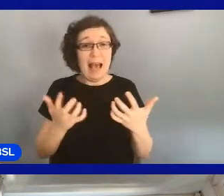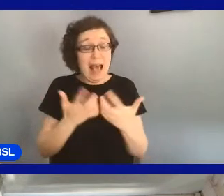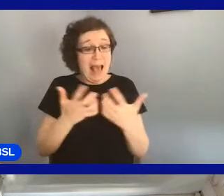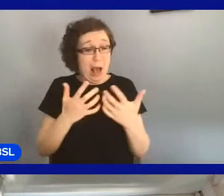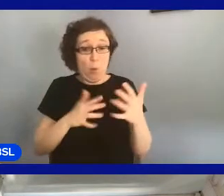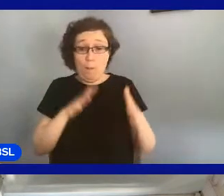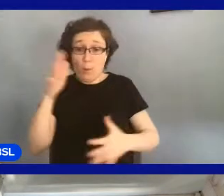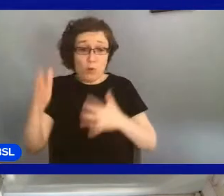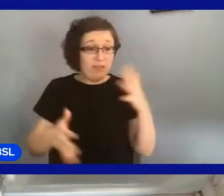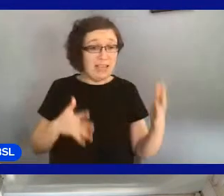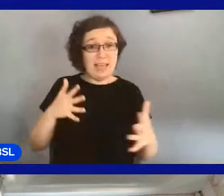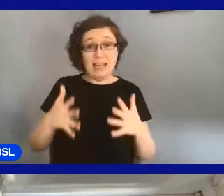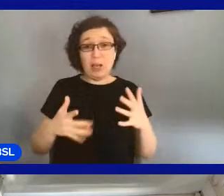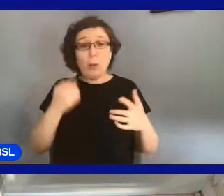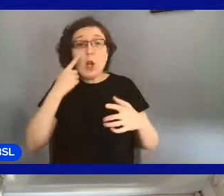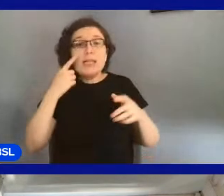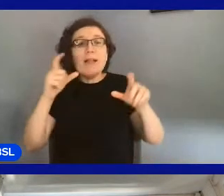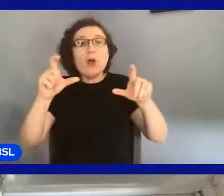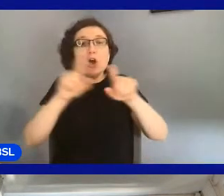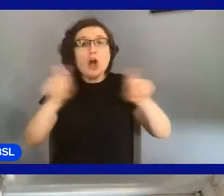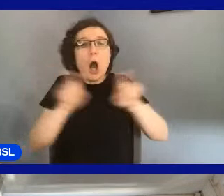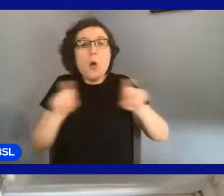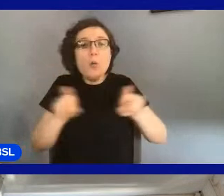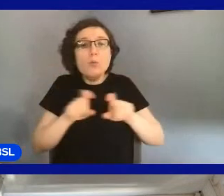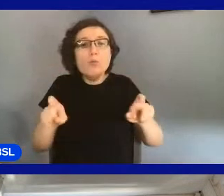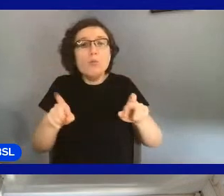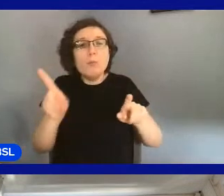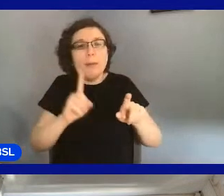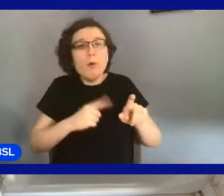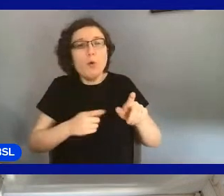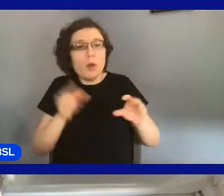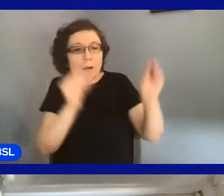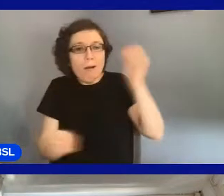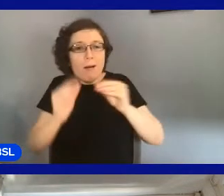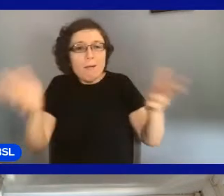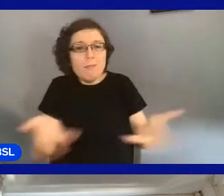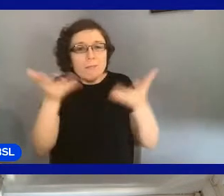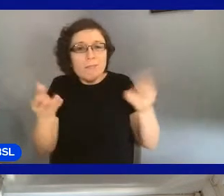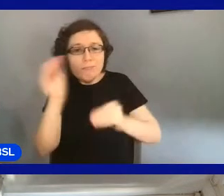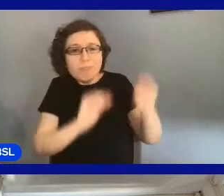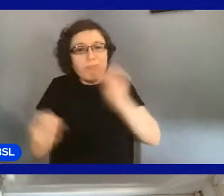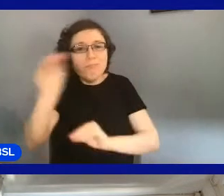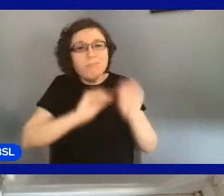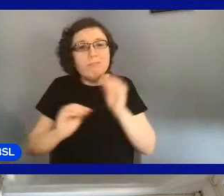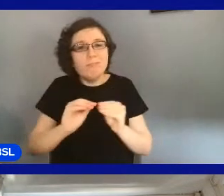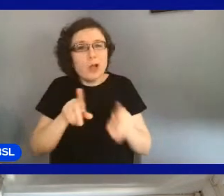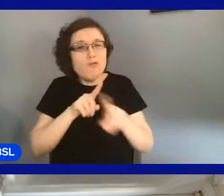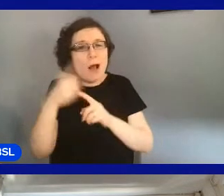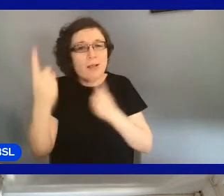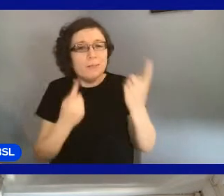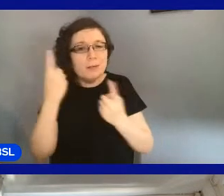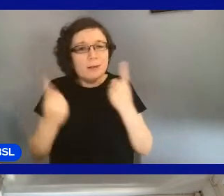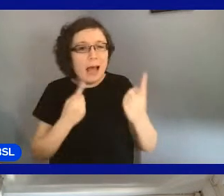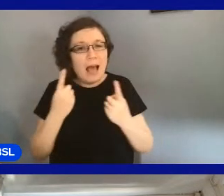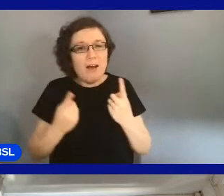where we examined the code we used to do it, people can mess around with it and explore for themselves.